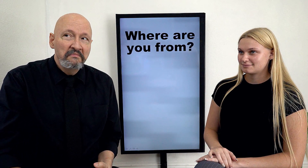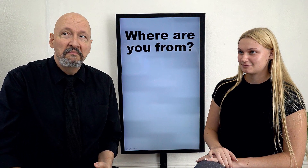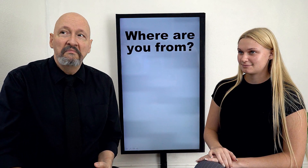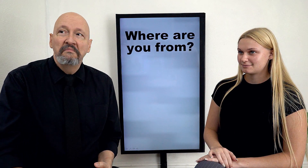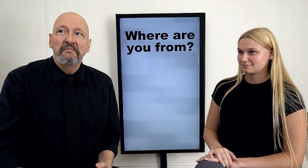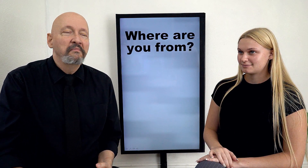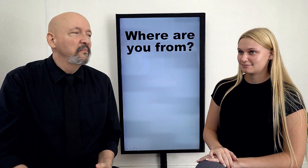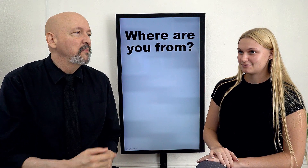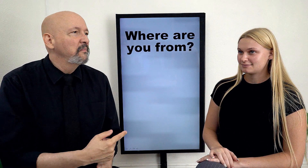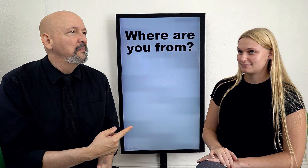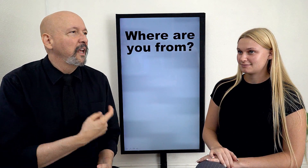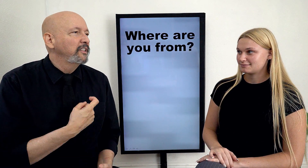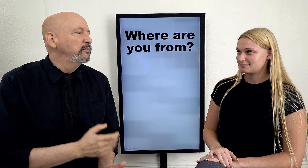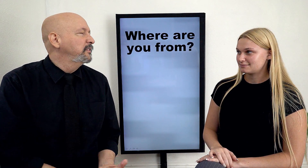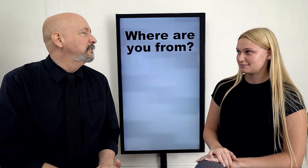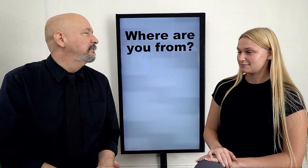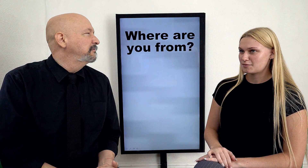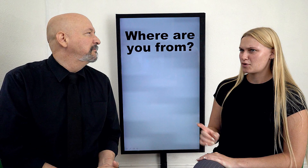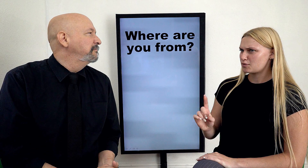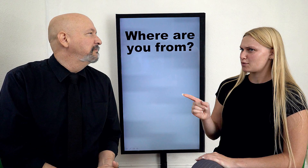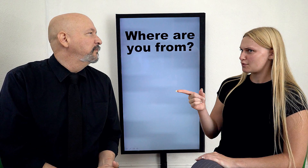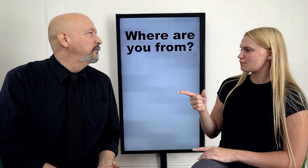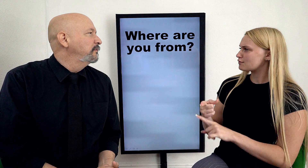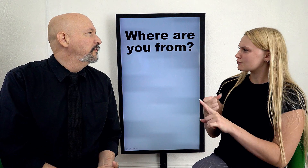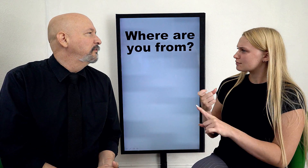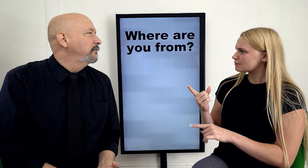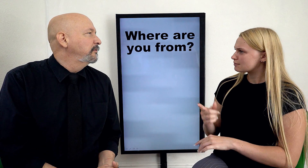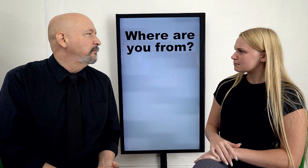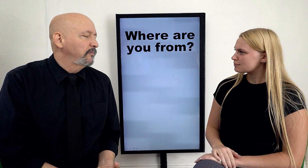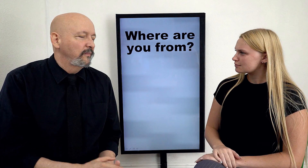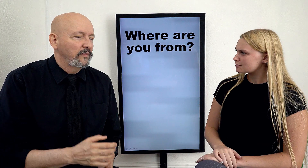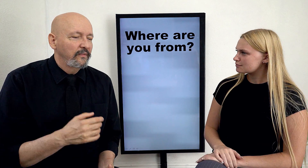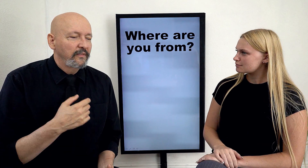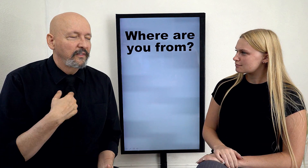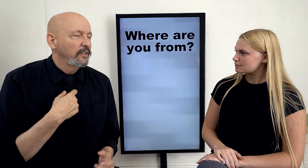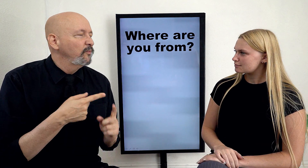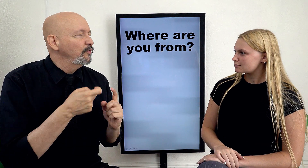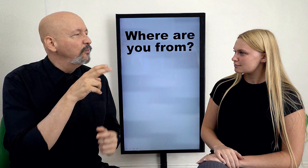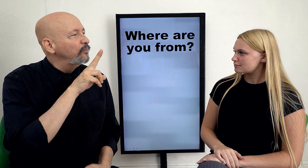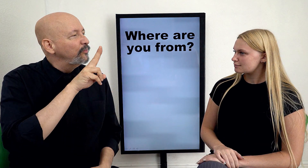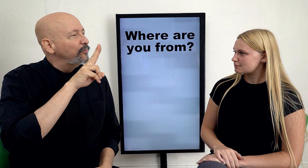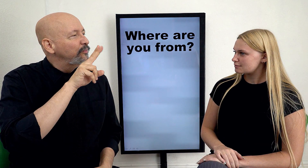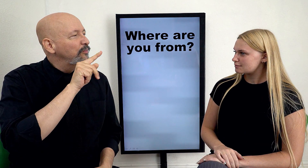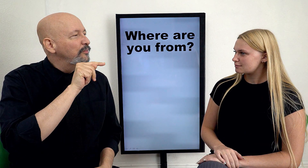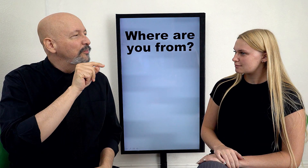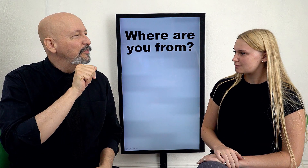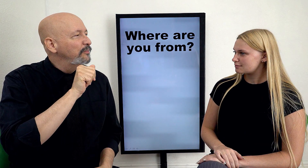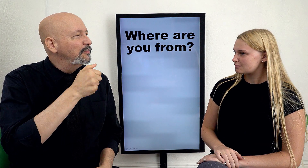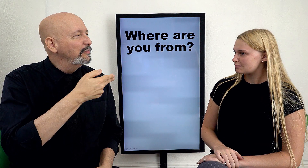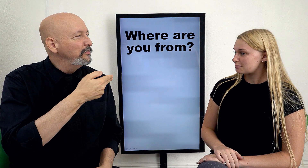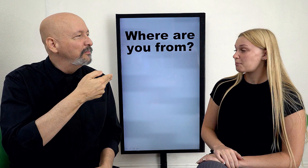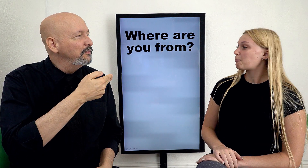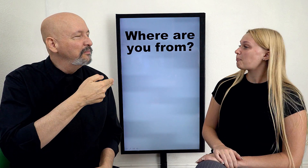Ask me that. Where are you from? I'm from Utah.